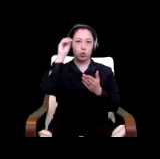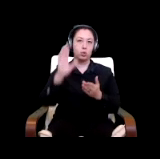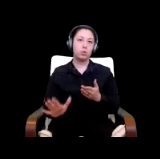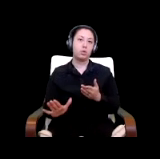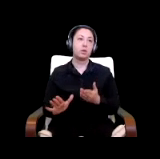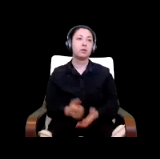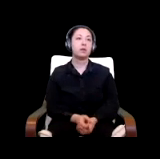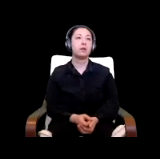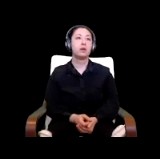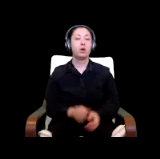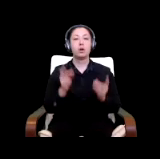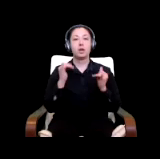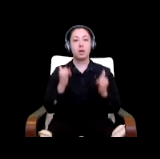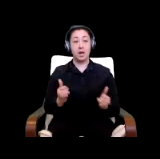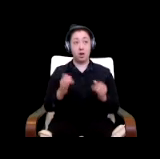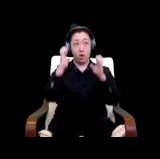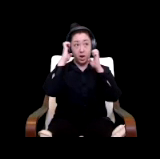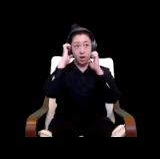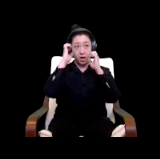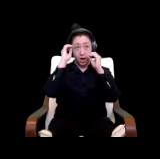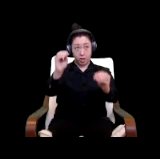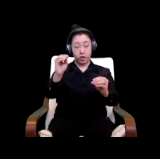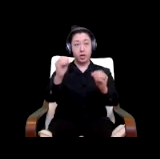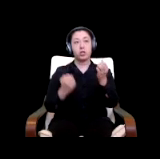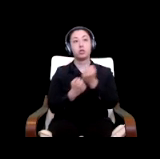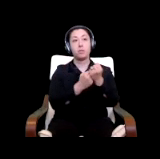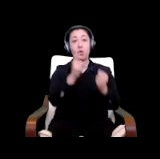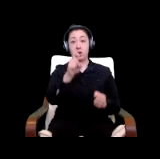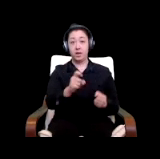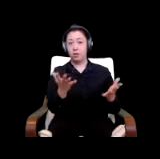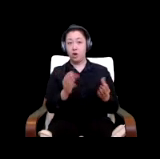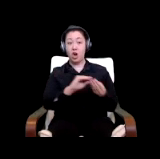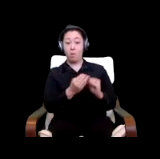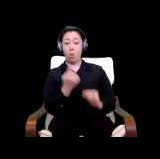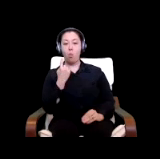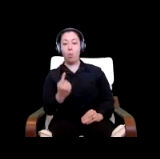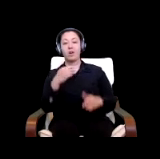Educational support needs, the number one is access to the environment. So as I mentioned,